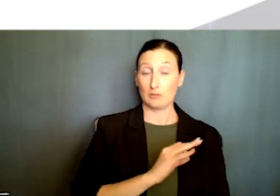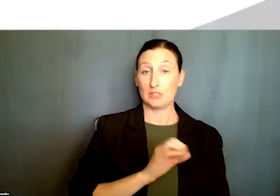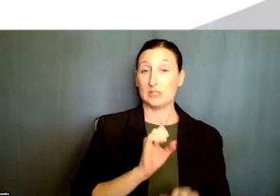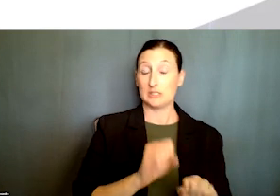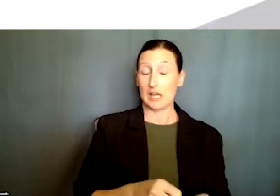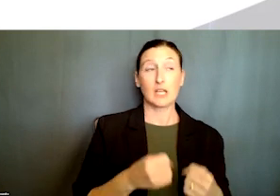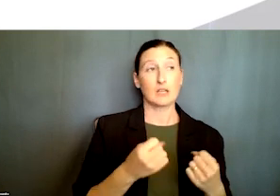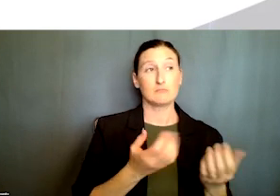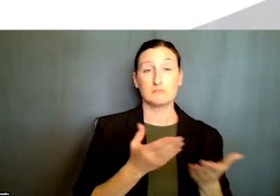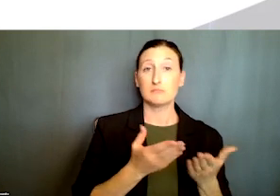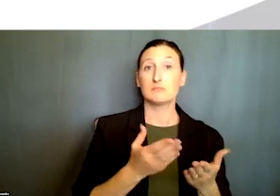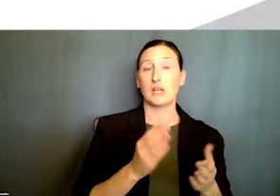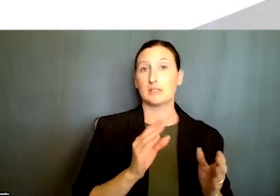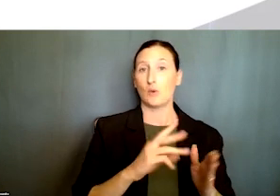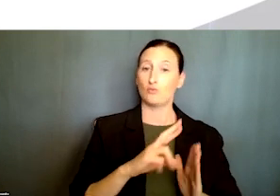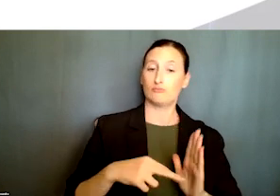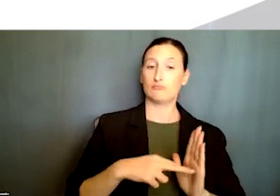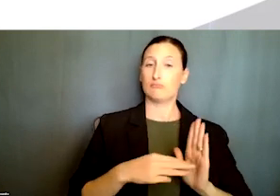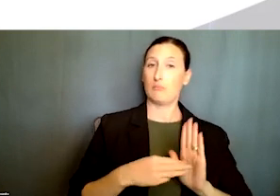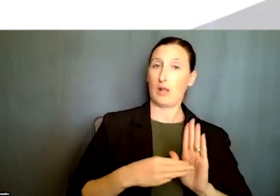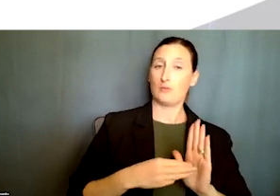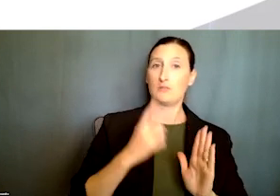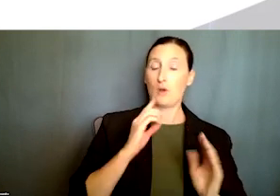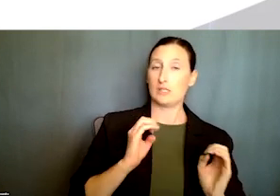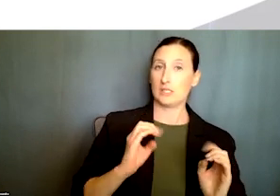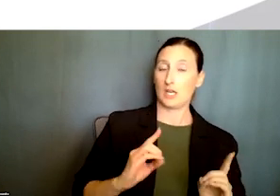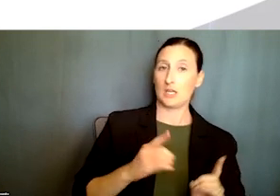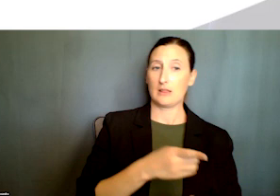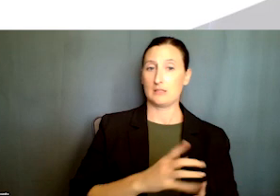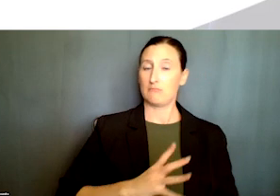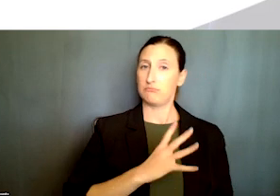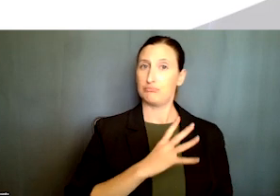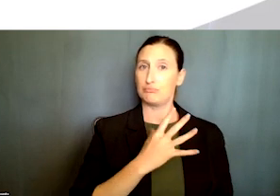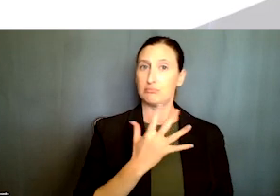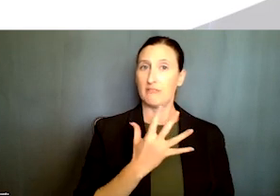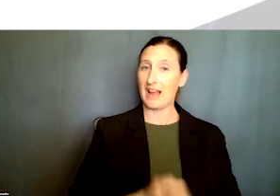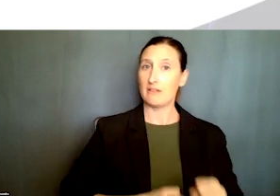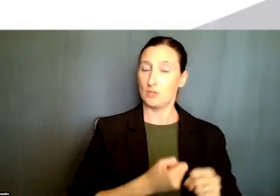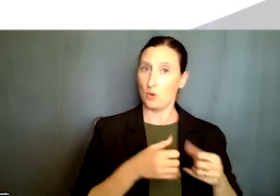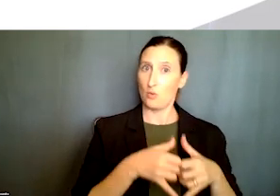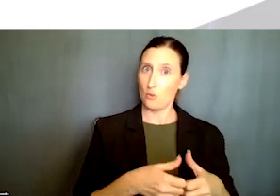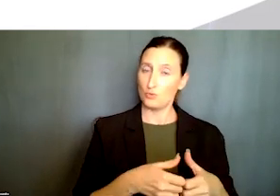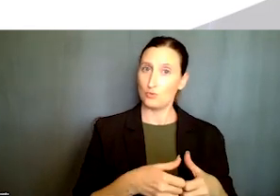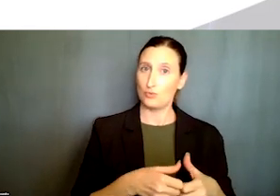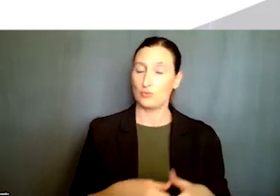academic role models in research and education. These are prestigious five year awards.